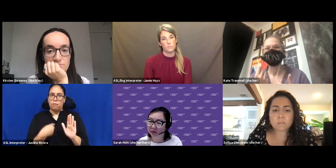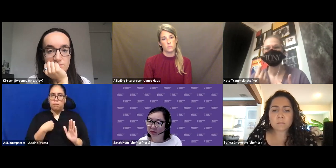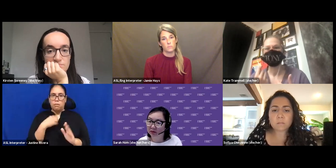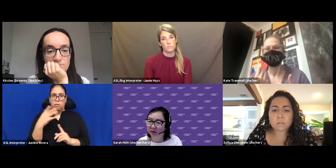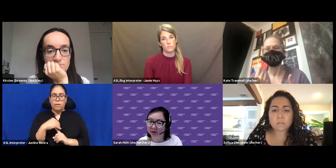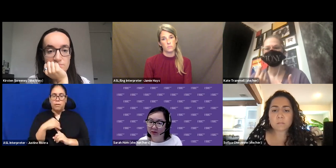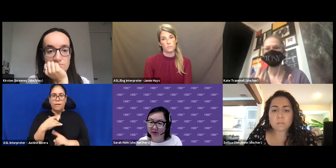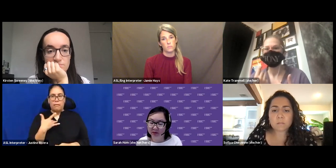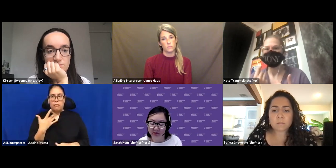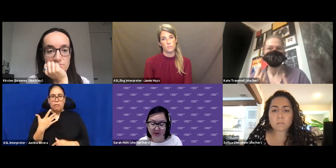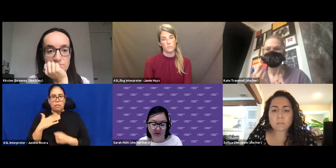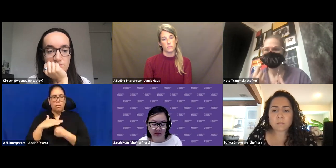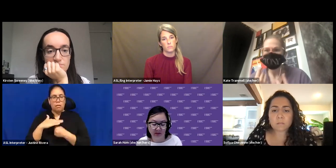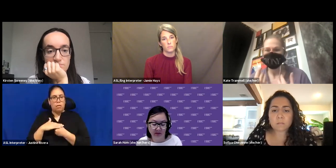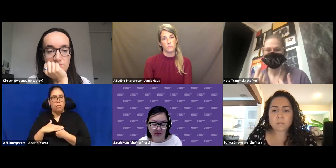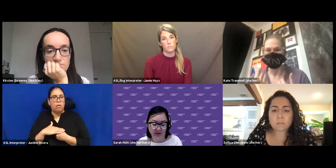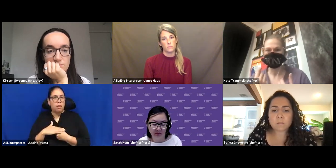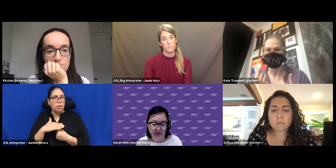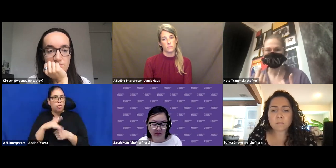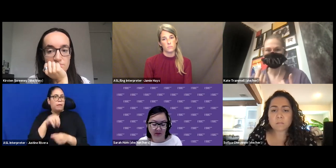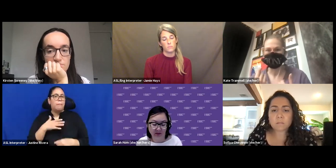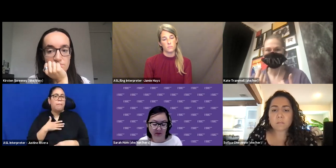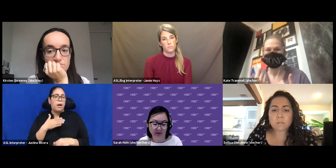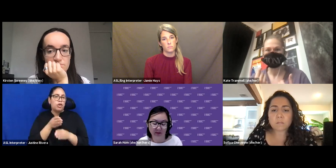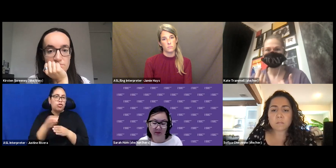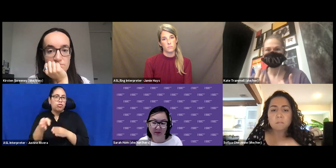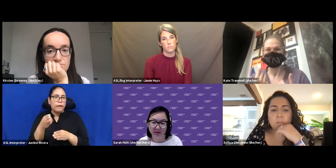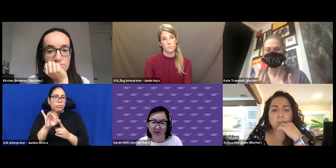early in my career. With my disability, it's particularly